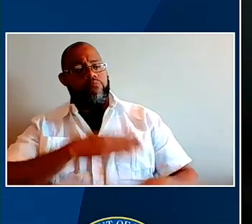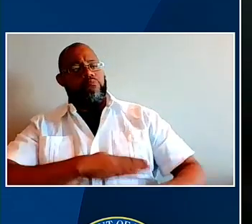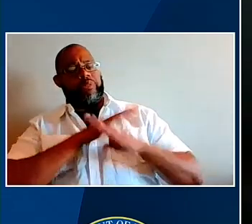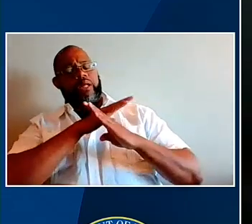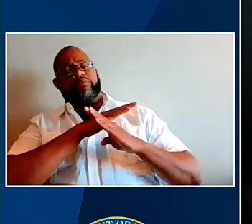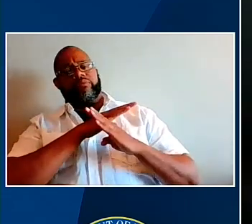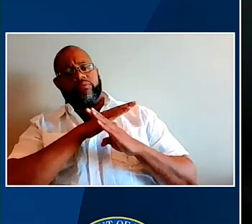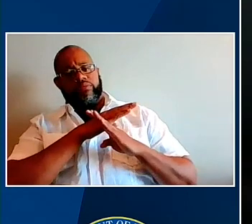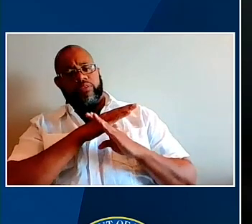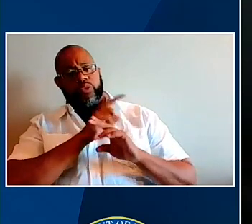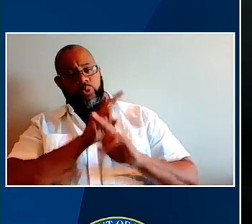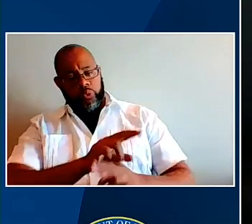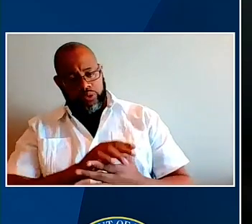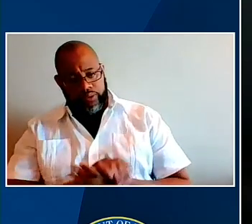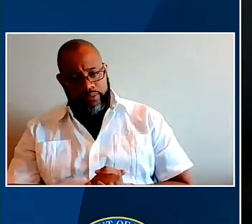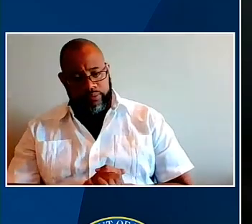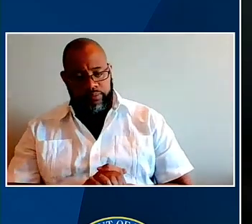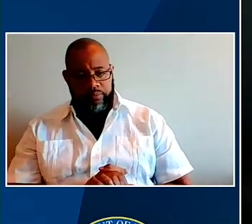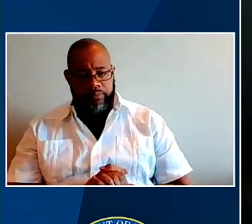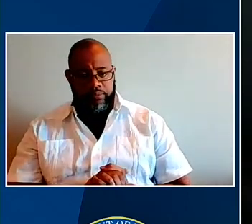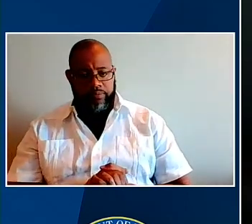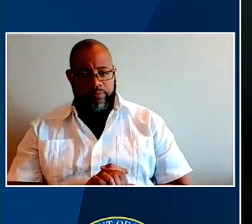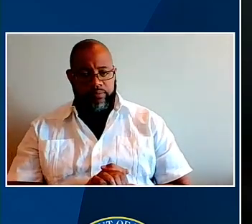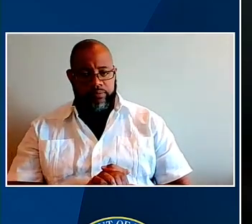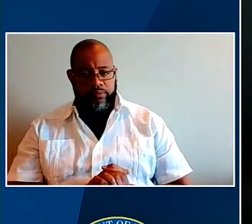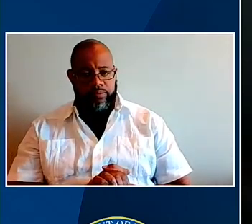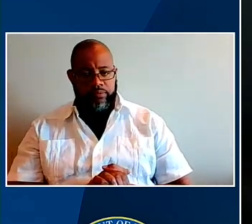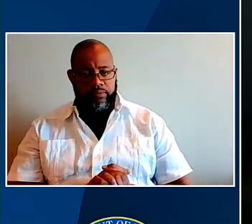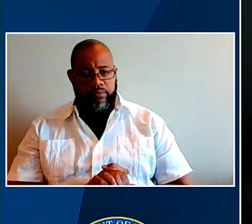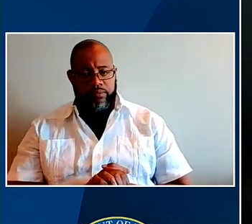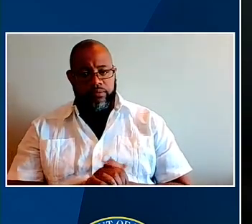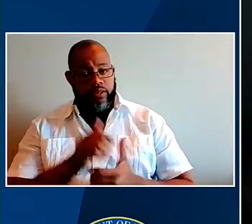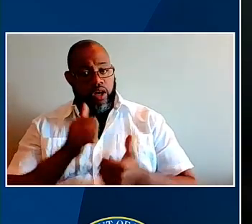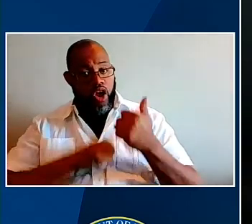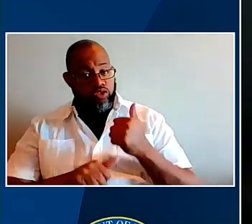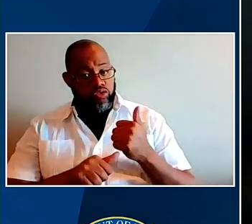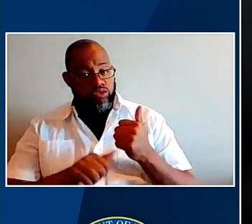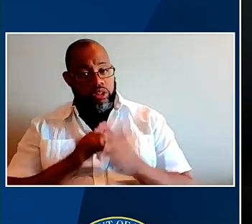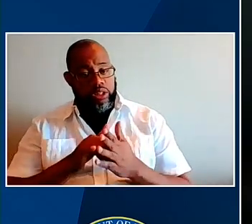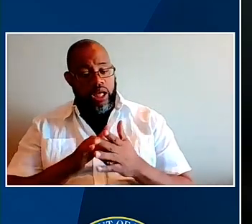using under the reciprocity agreements.